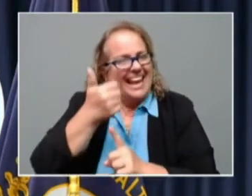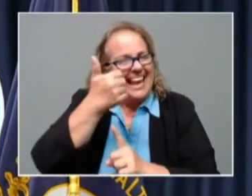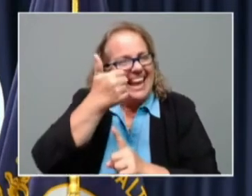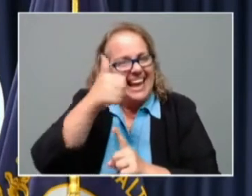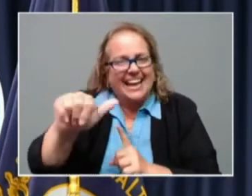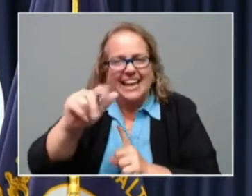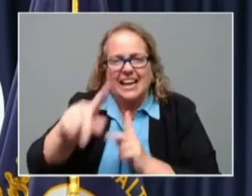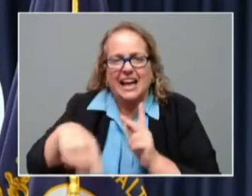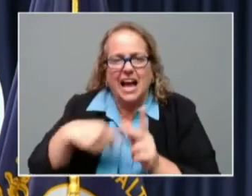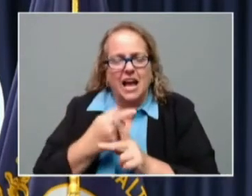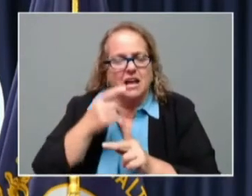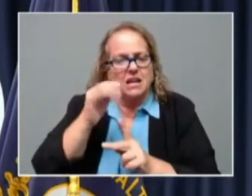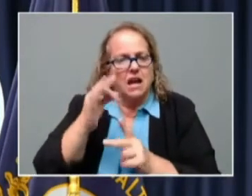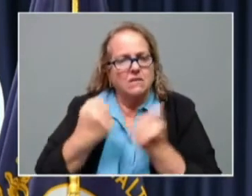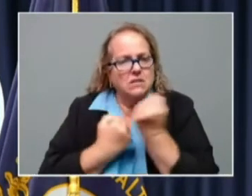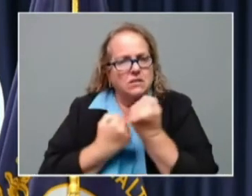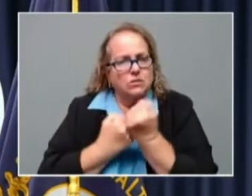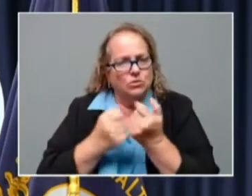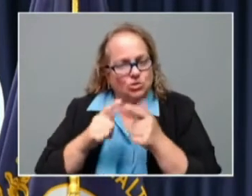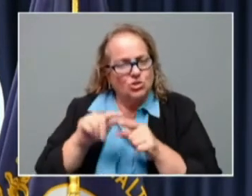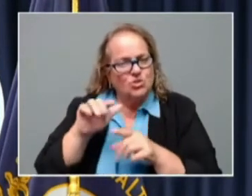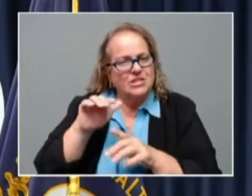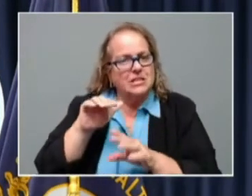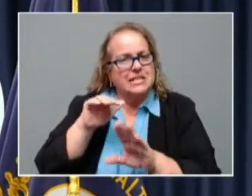gotten that first dose and need their second. Thank you.